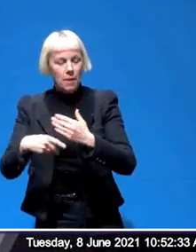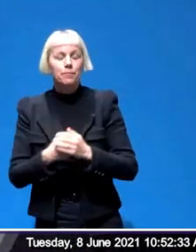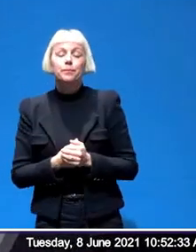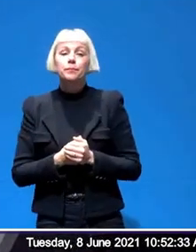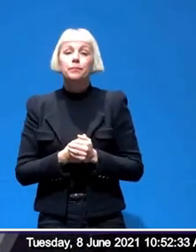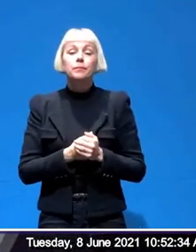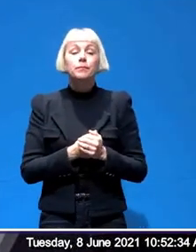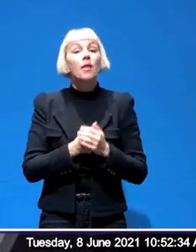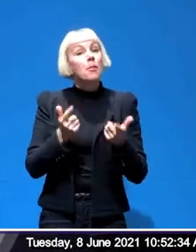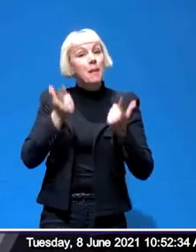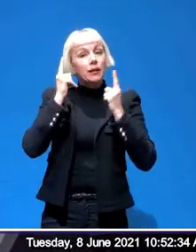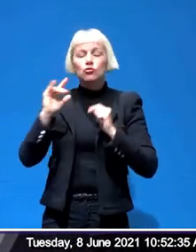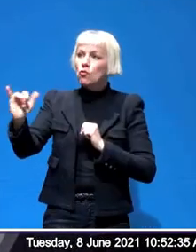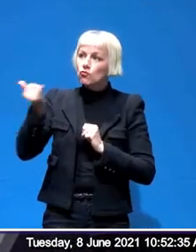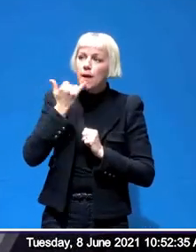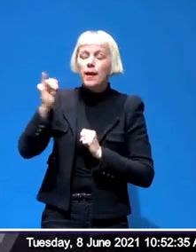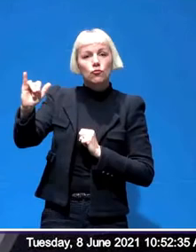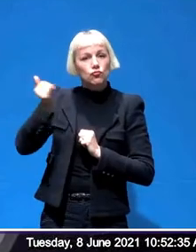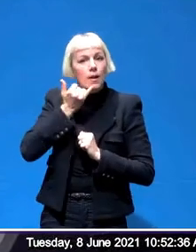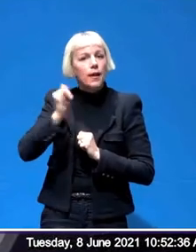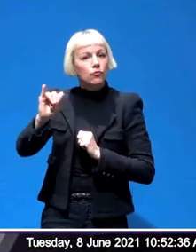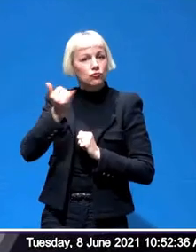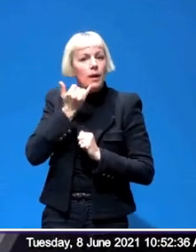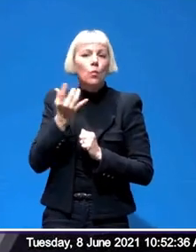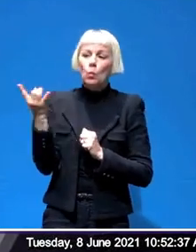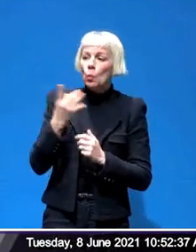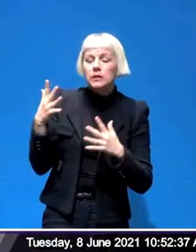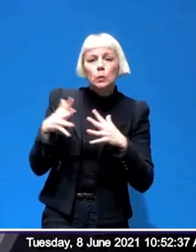Sandra rang regularly, at least once a week, to see how Daniel and I were going